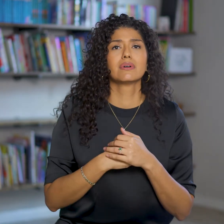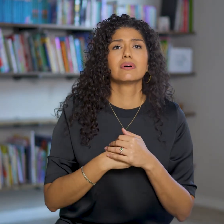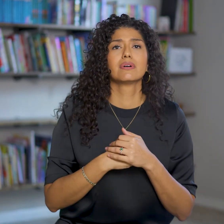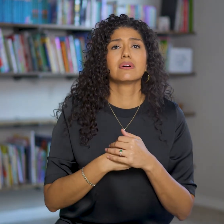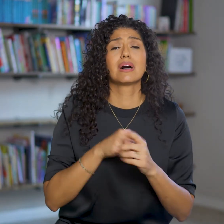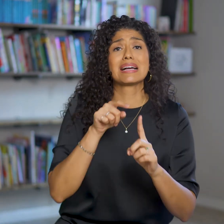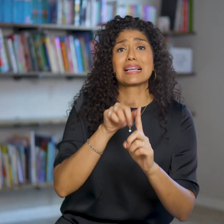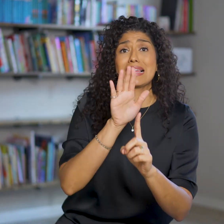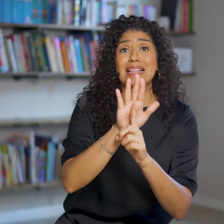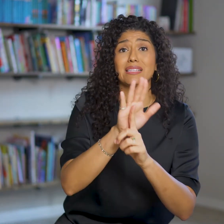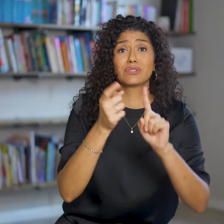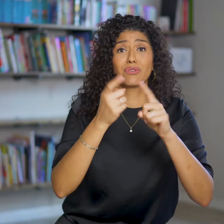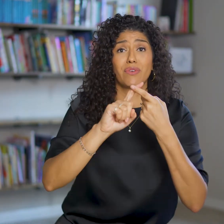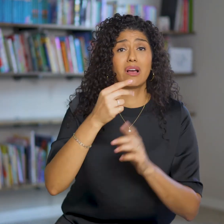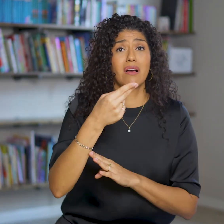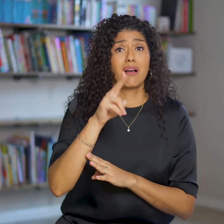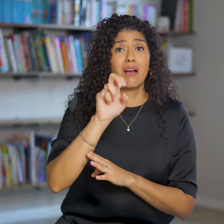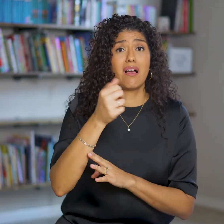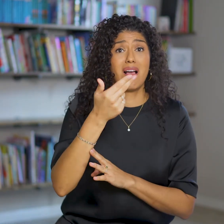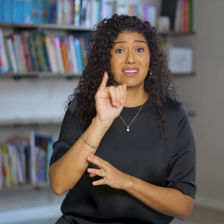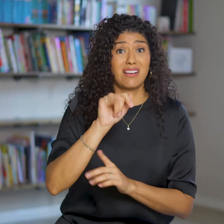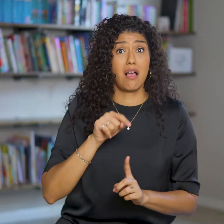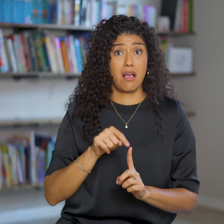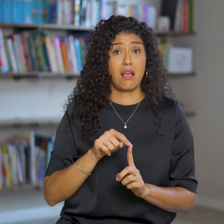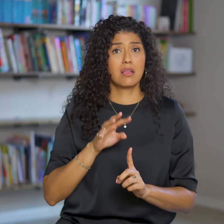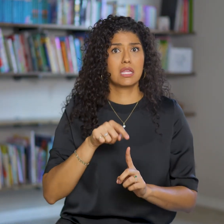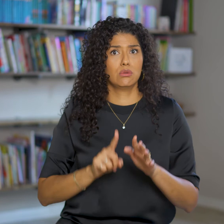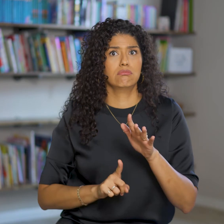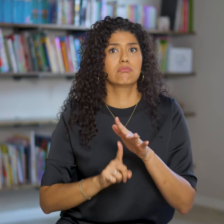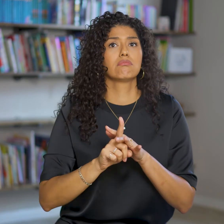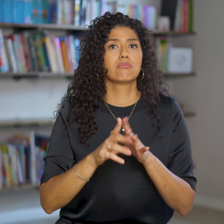David’s friend Hushai shows up